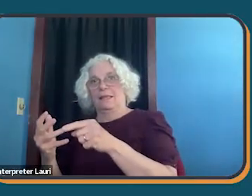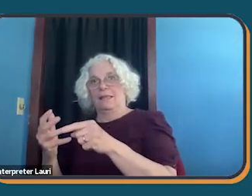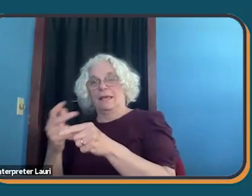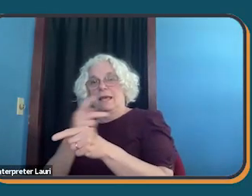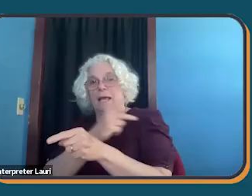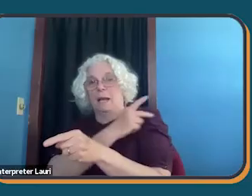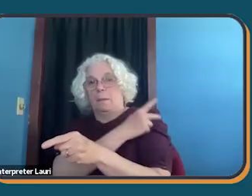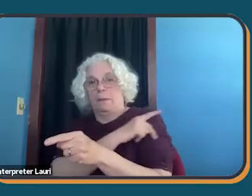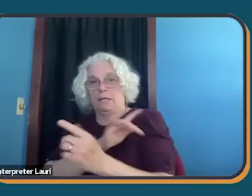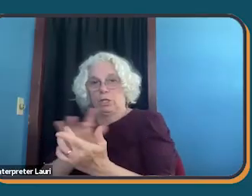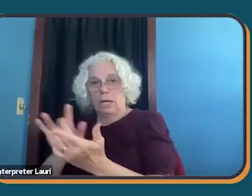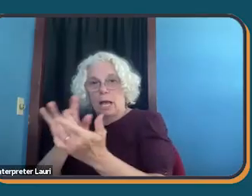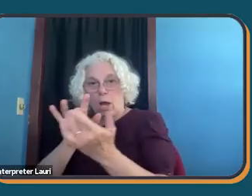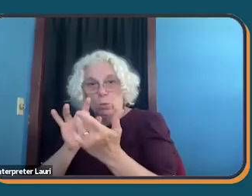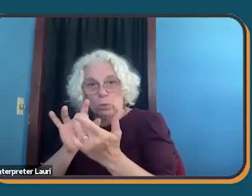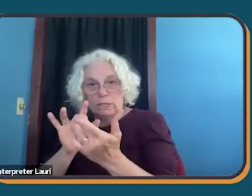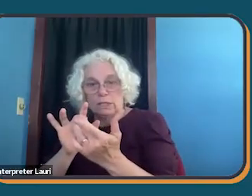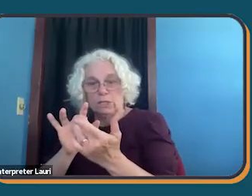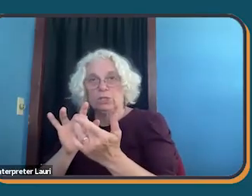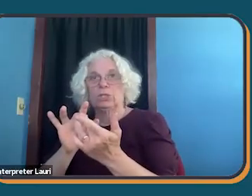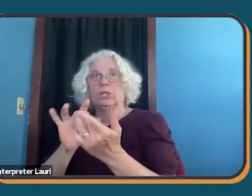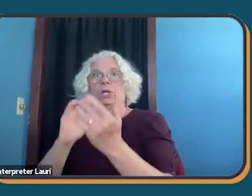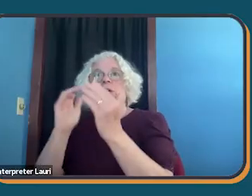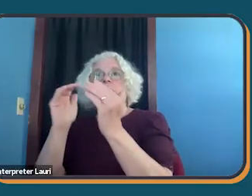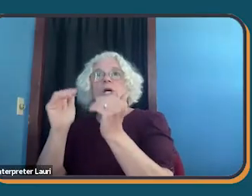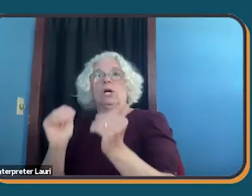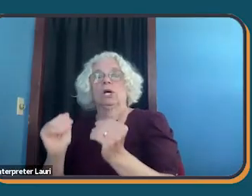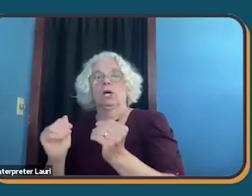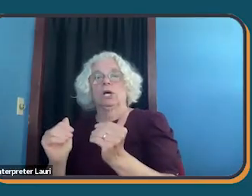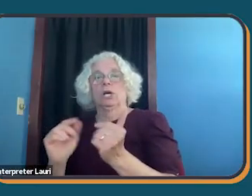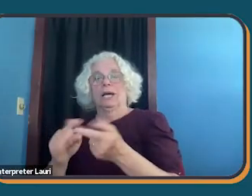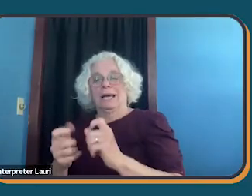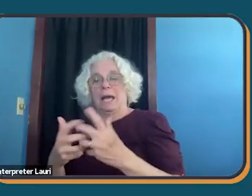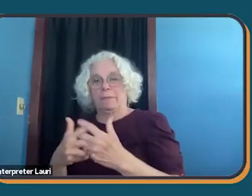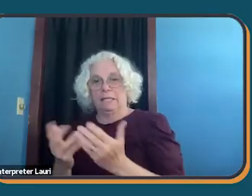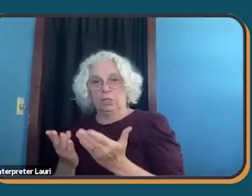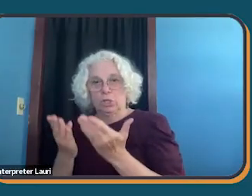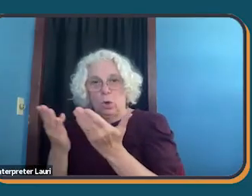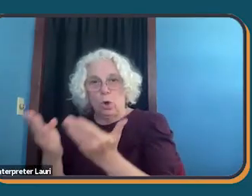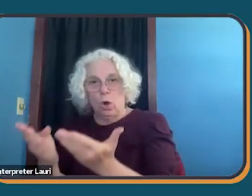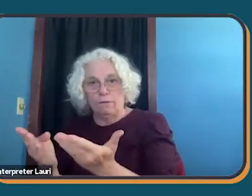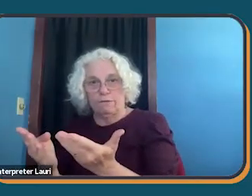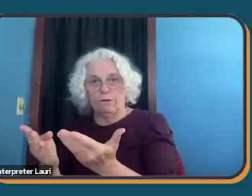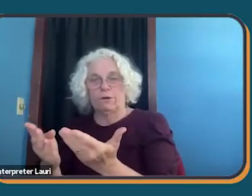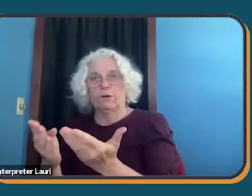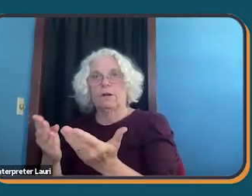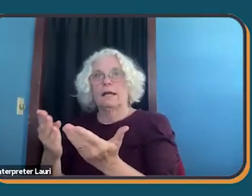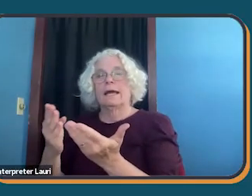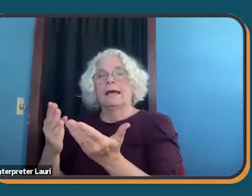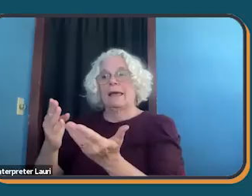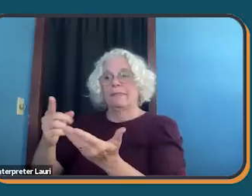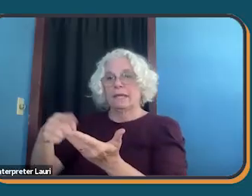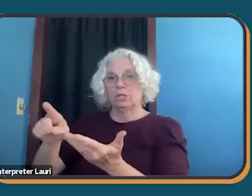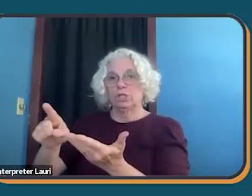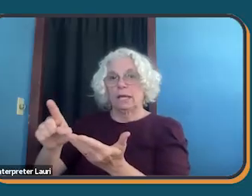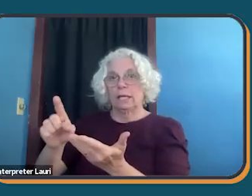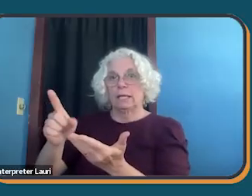starting with patient outreach and then offering accommodations to patients and then checking in also regularly with staff